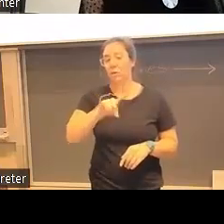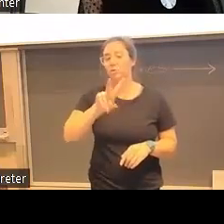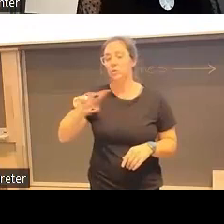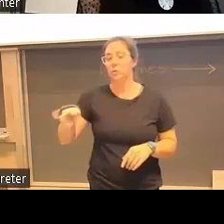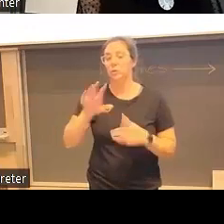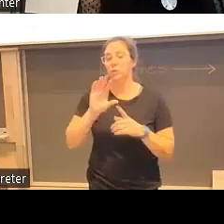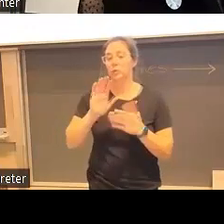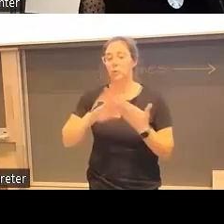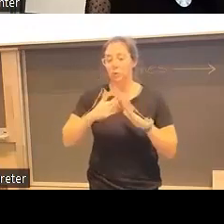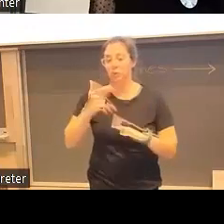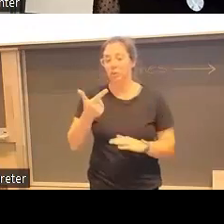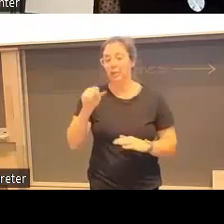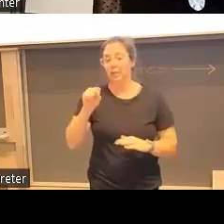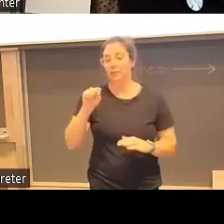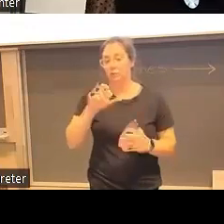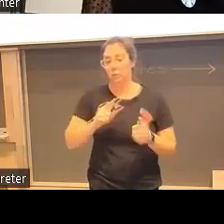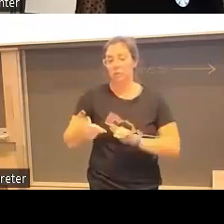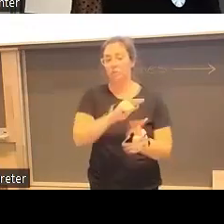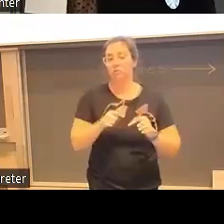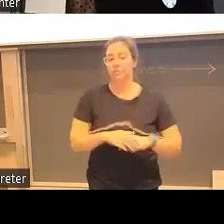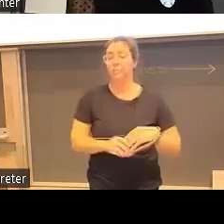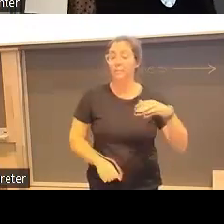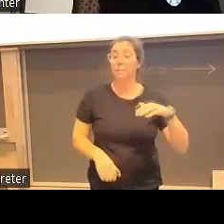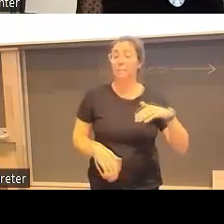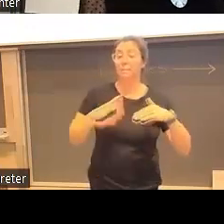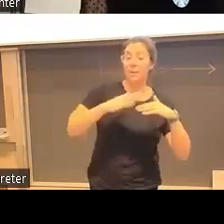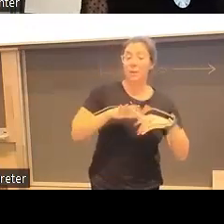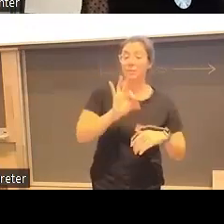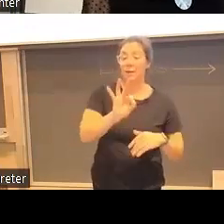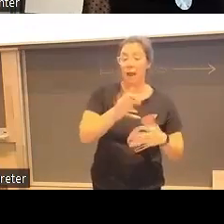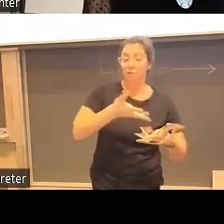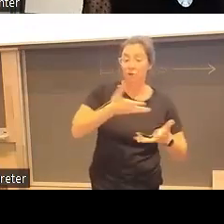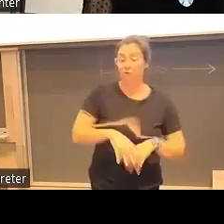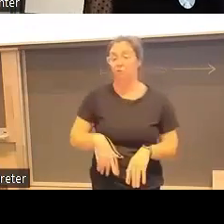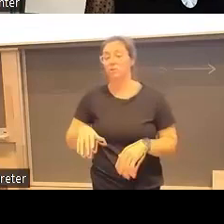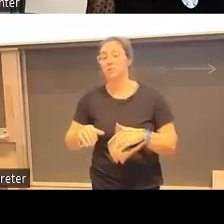minimum of nine interactions with a maximum of 25 interactions occurring on trauma and the average